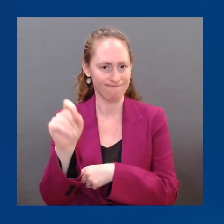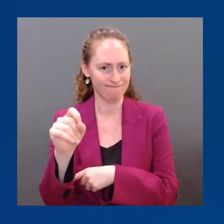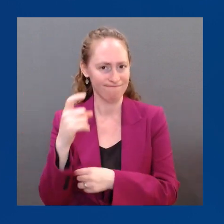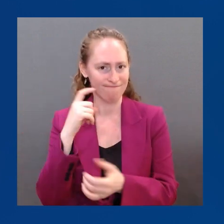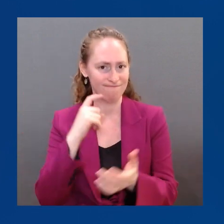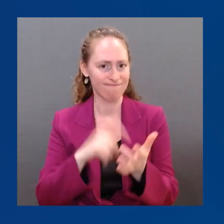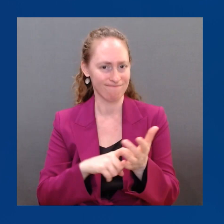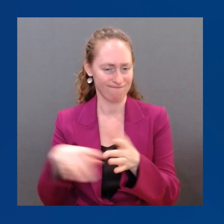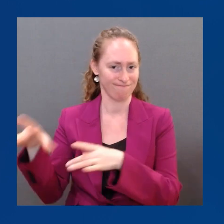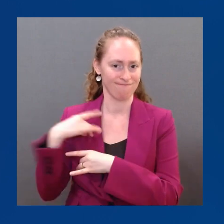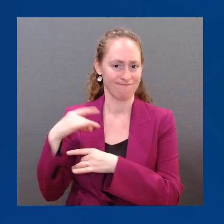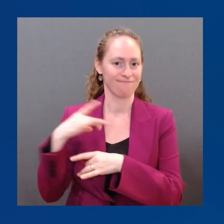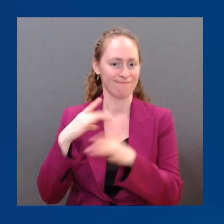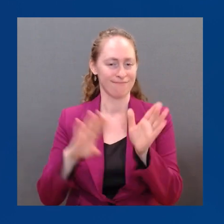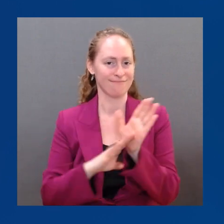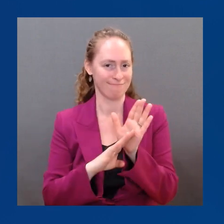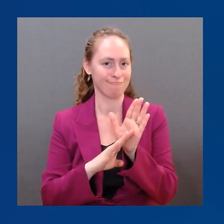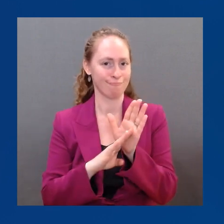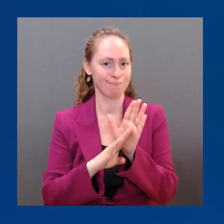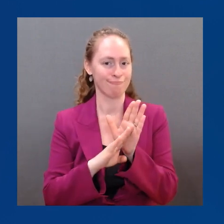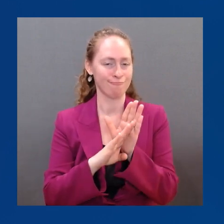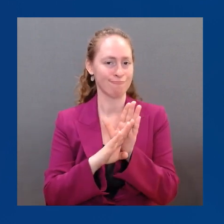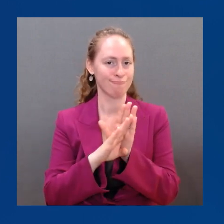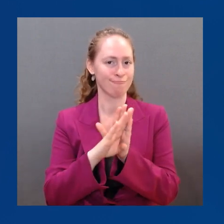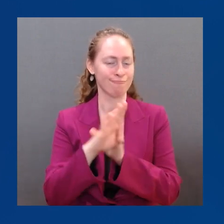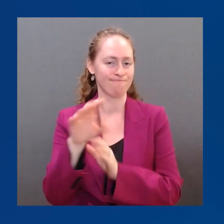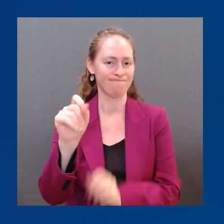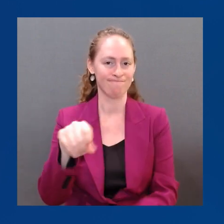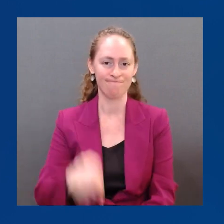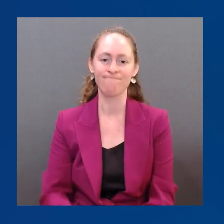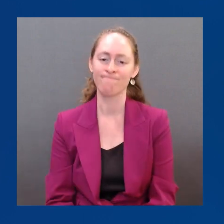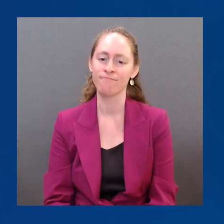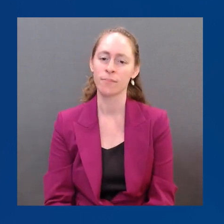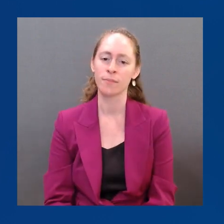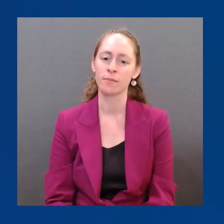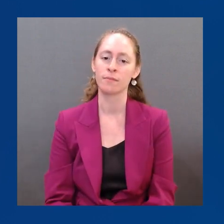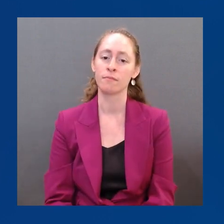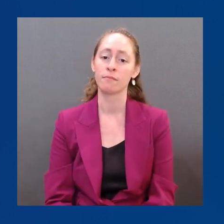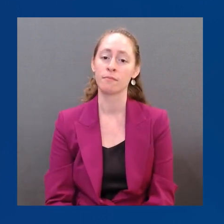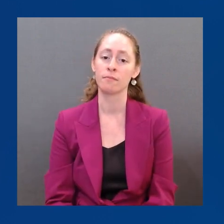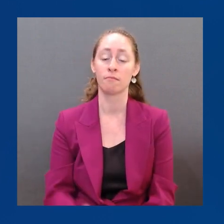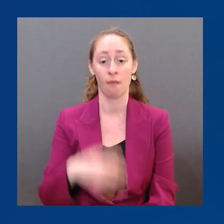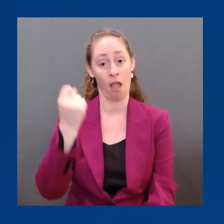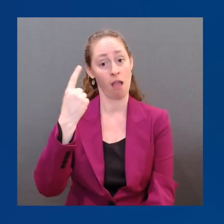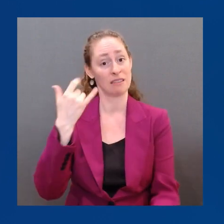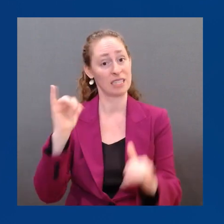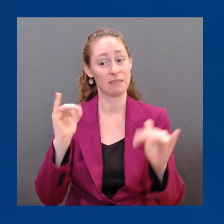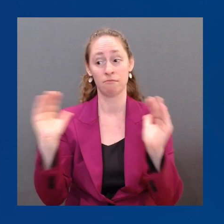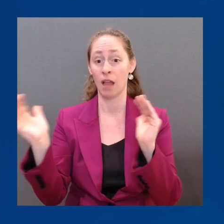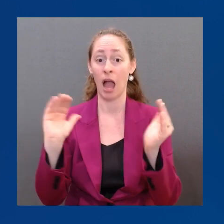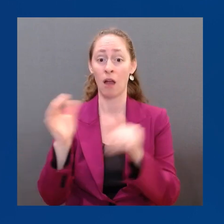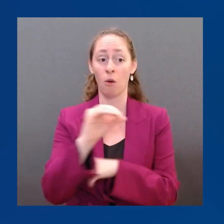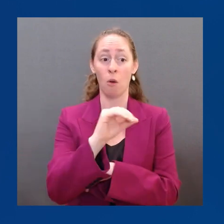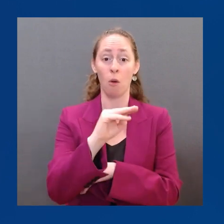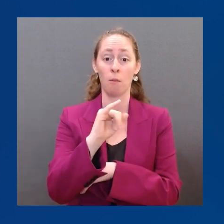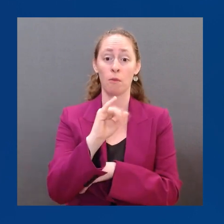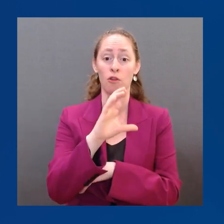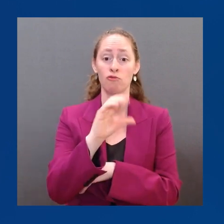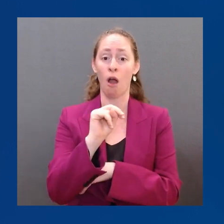While cases remain much lower than during the Omicron surge this past winter, the current seven-day daily average of cases is now at about